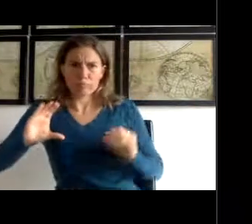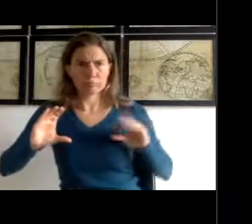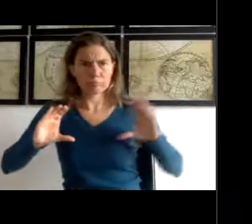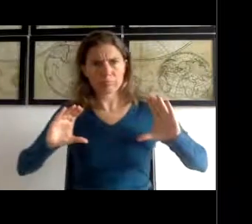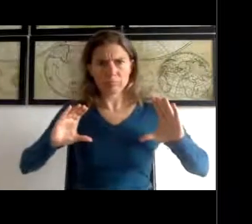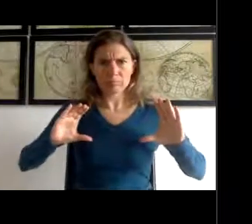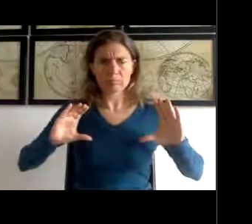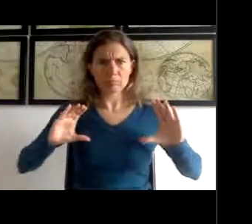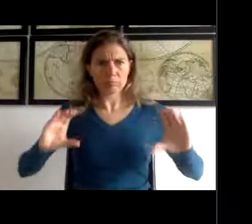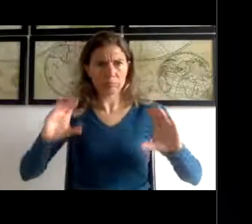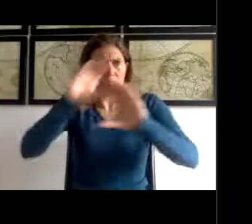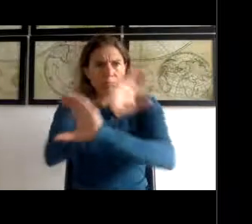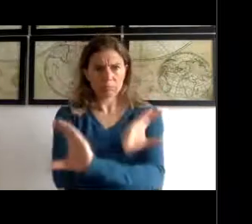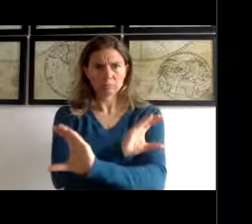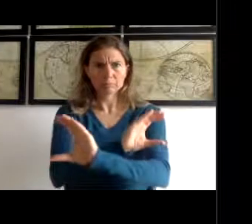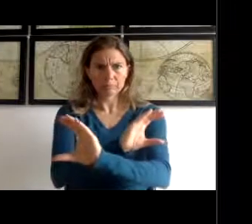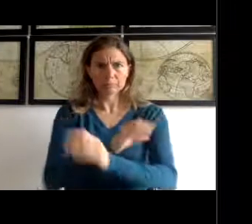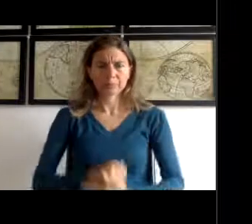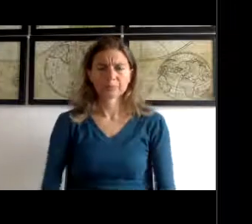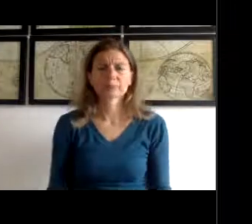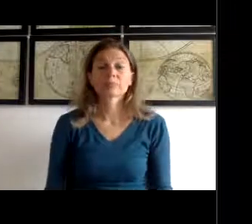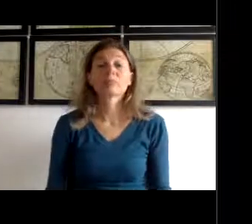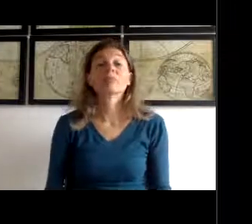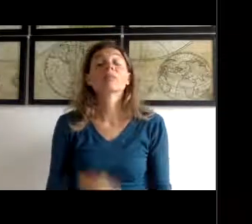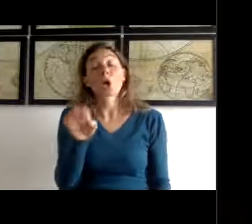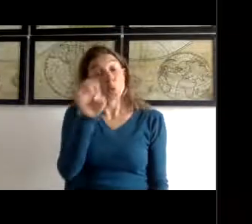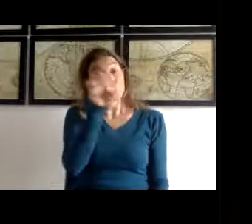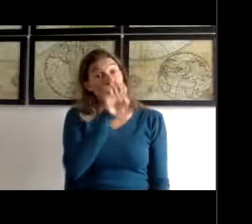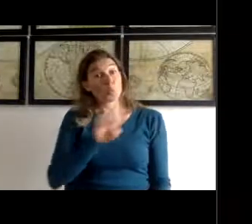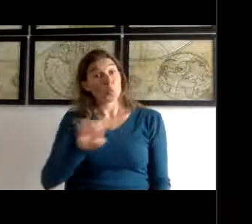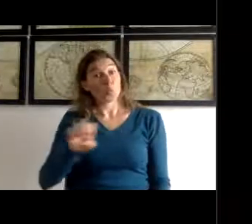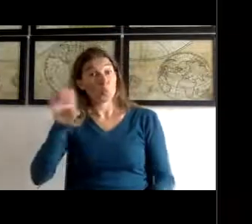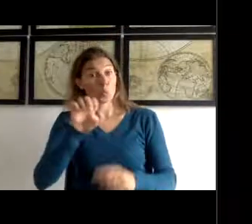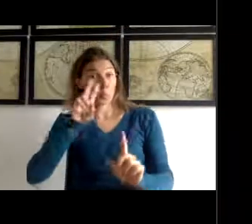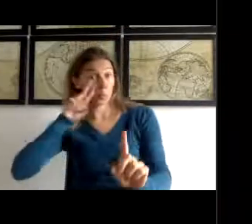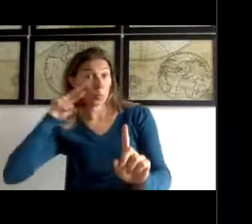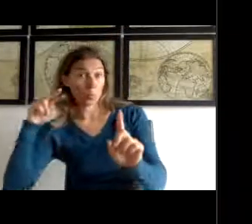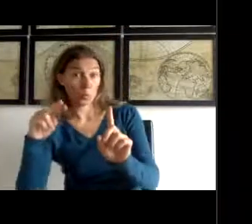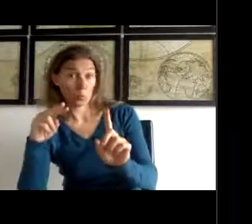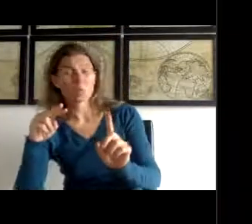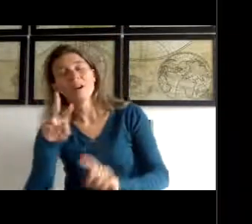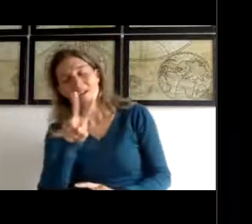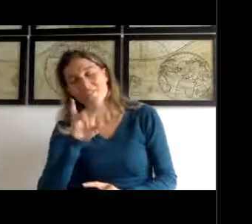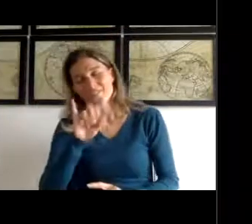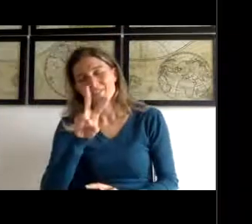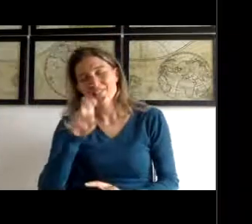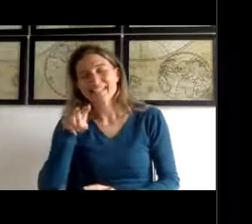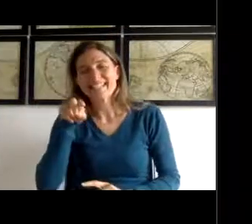When we look at it from a European perspective because the VIVID project is EU Aid Volunteers project